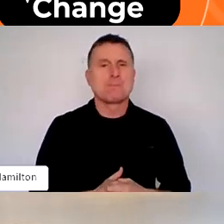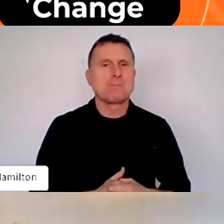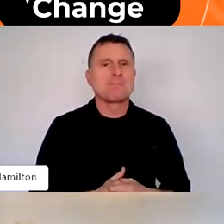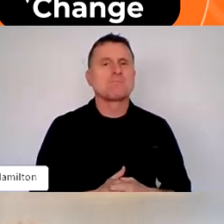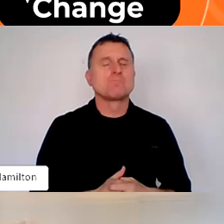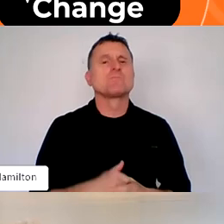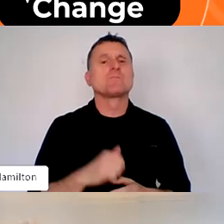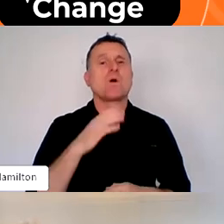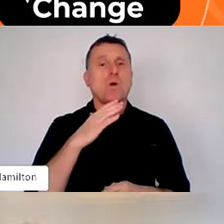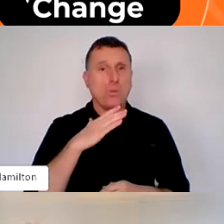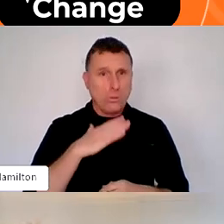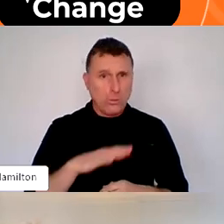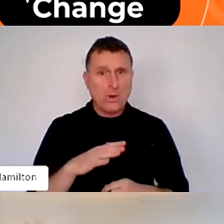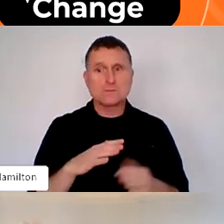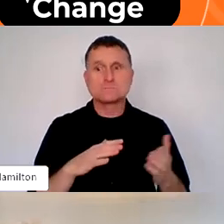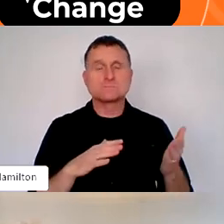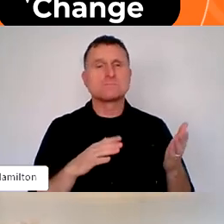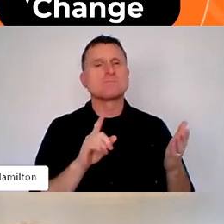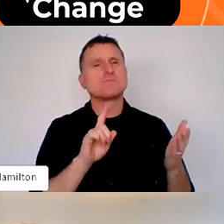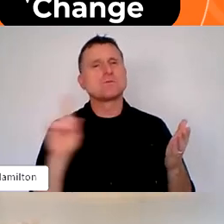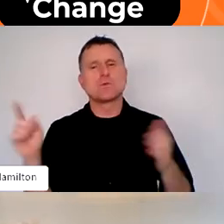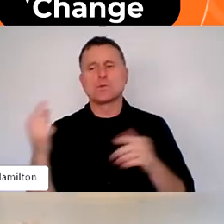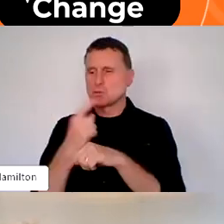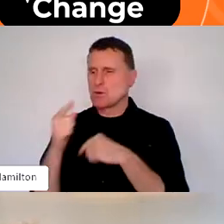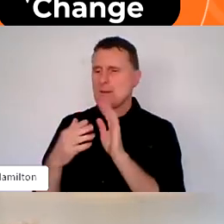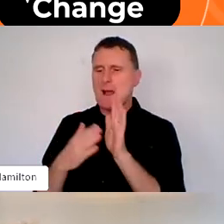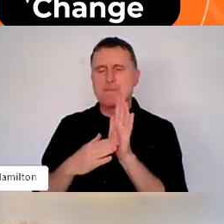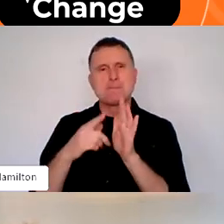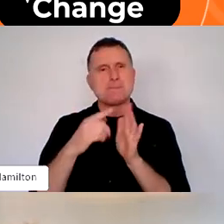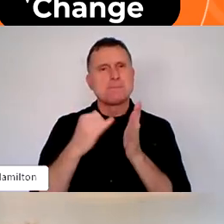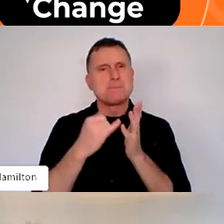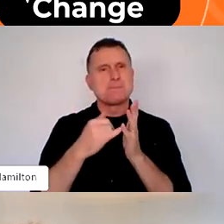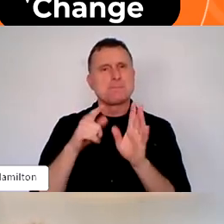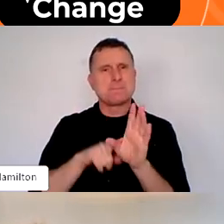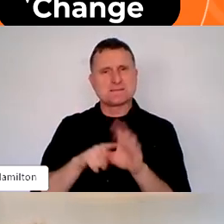zoom in now a little bit from Missy's talk and, on a positive note, kind